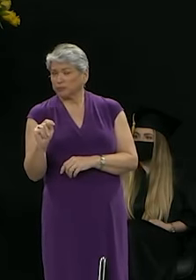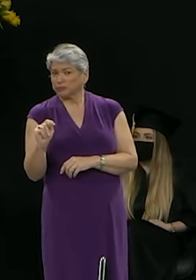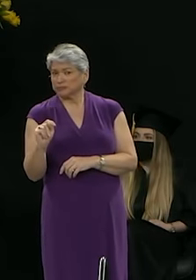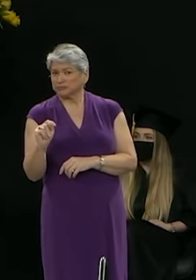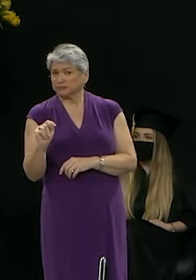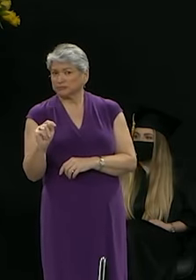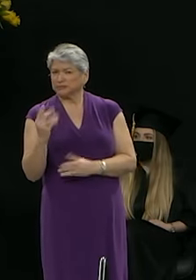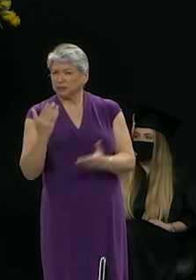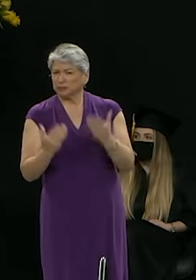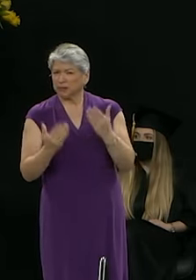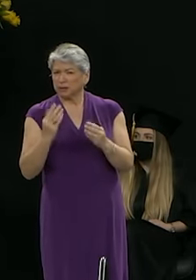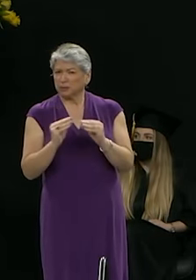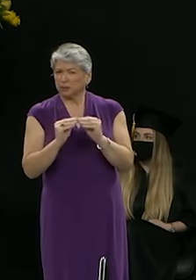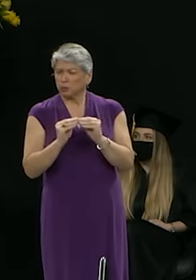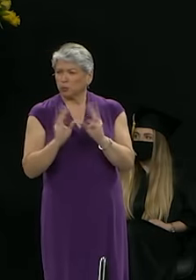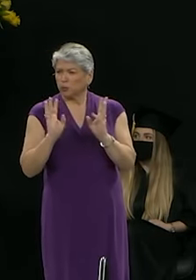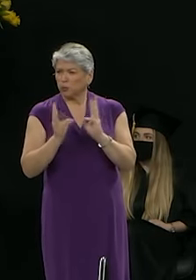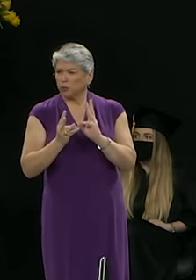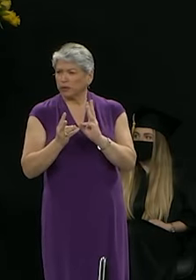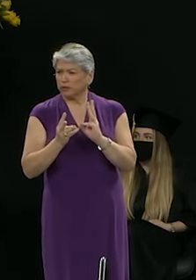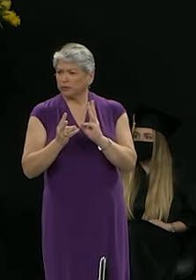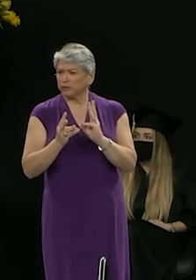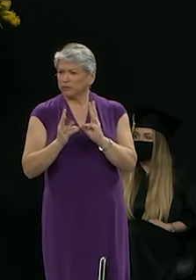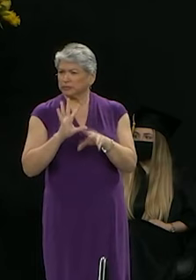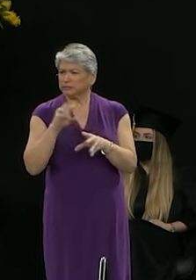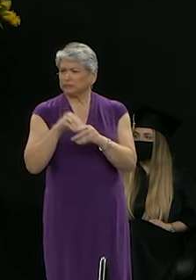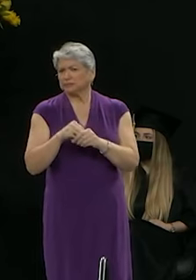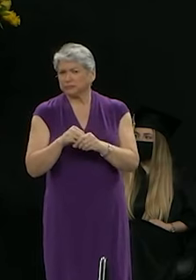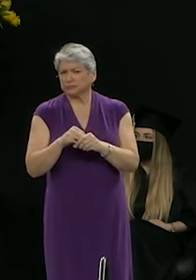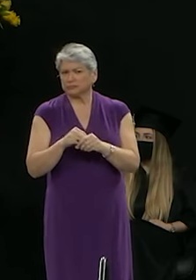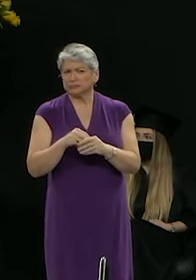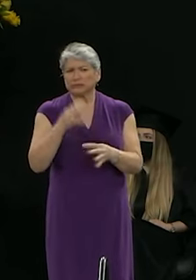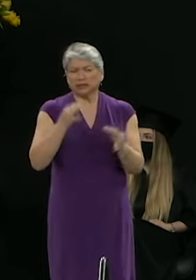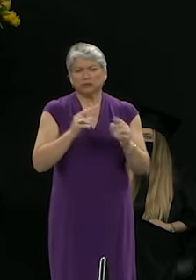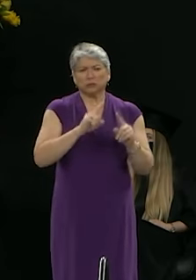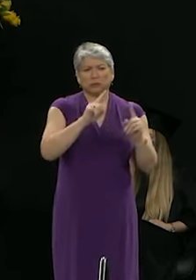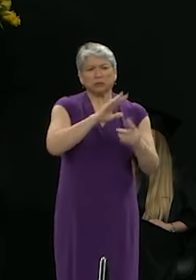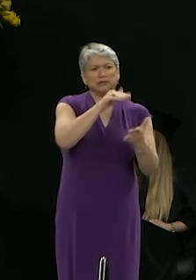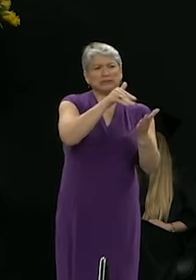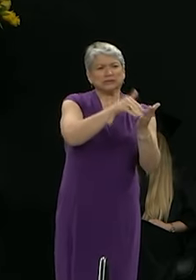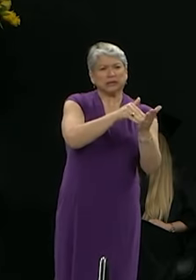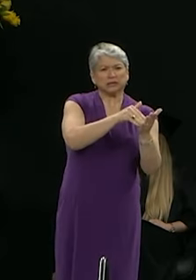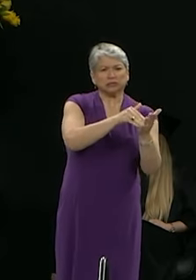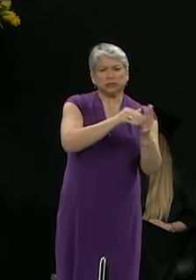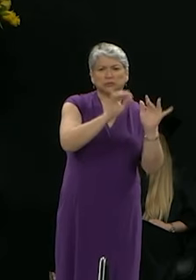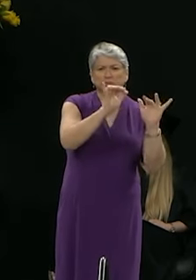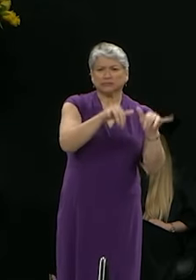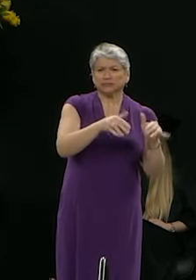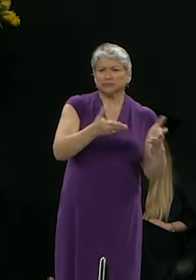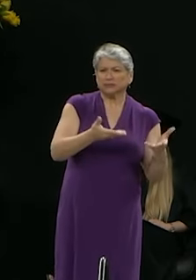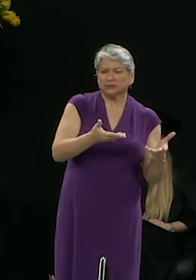you may have more of a weather scenario than those of you that may be going to central Mississippi or north Mississippi.